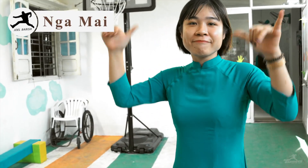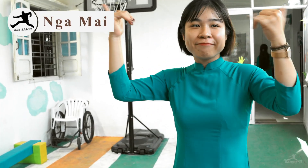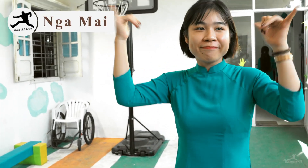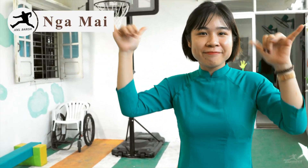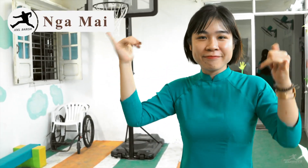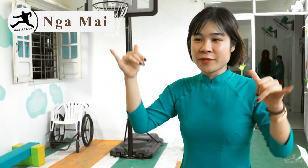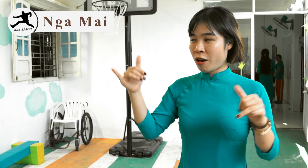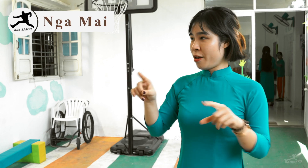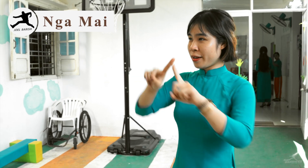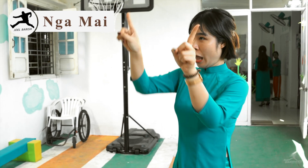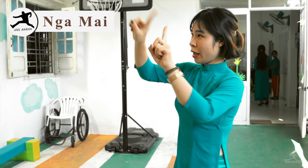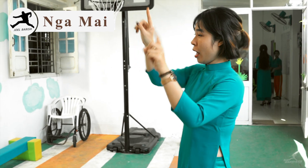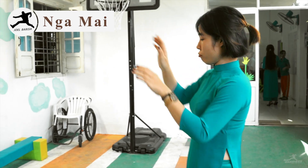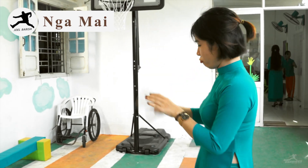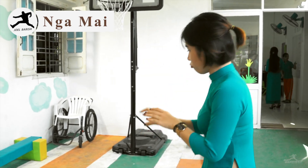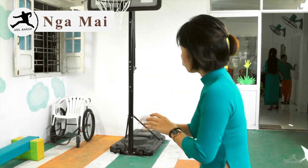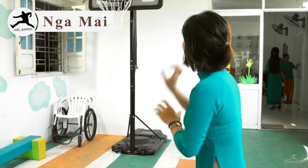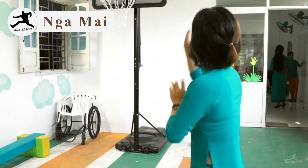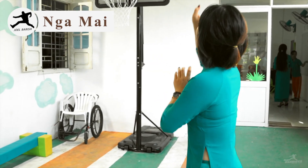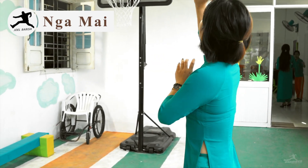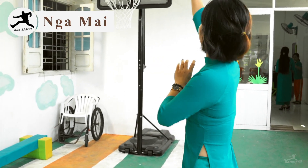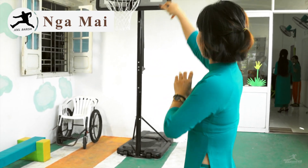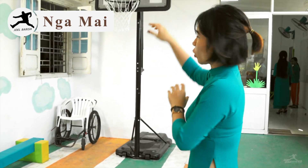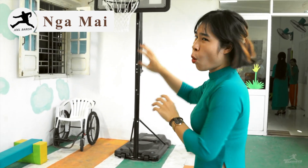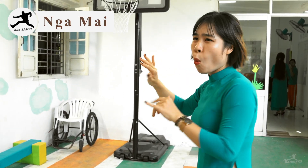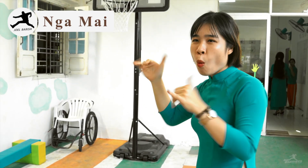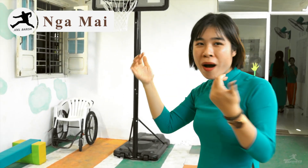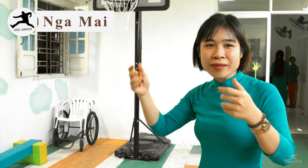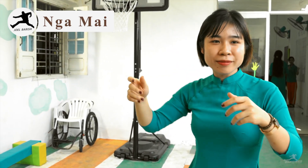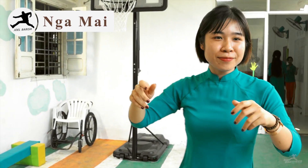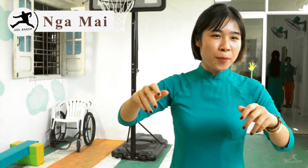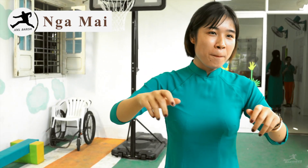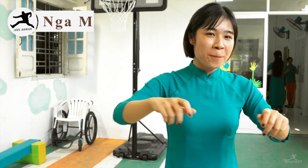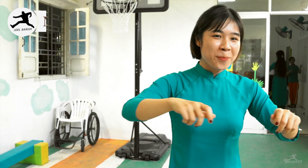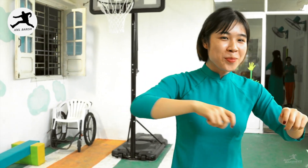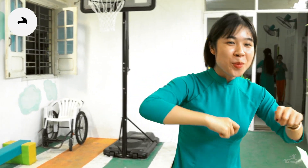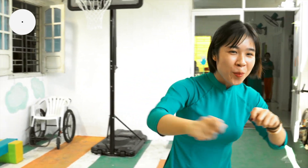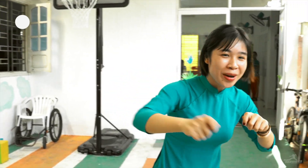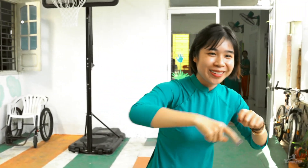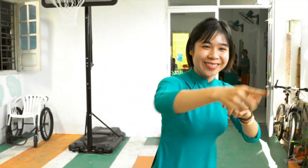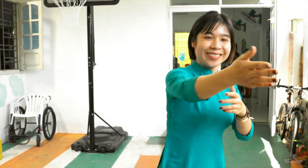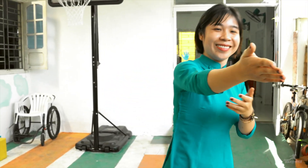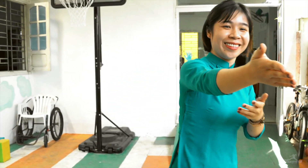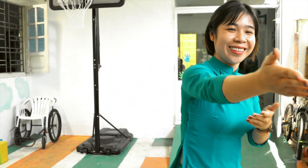This is where children play. They play basketball, or ping pong.